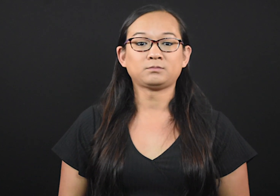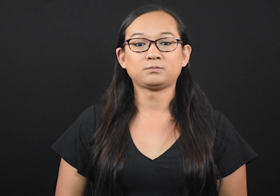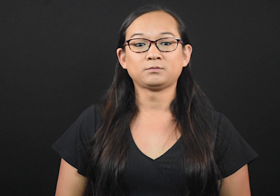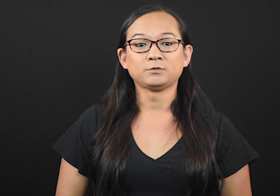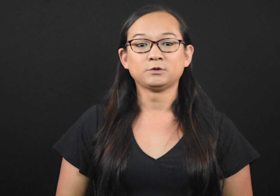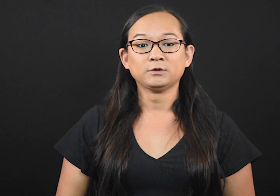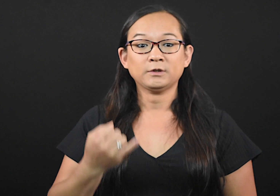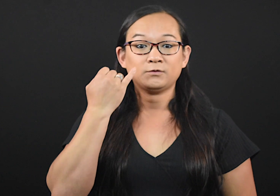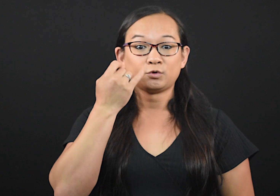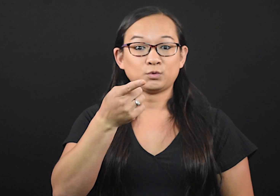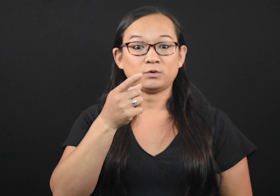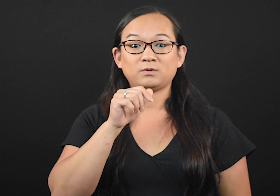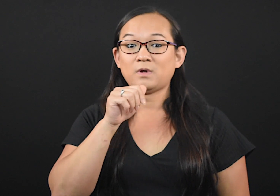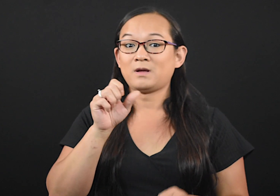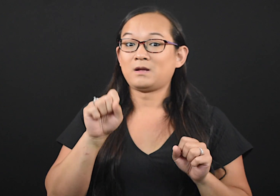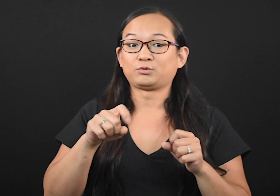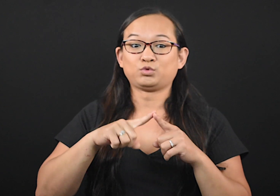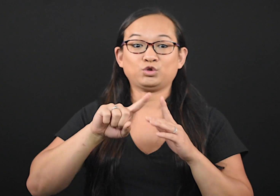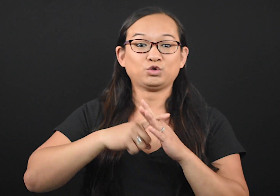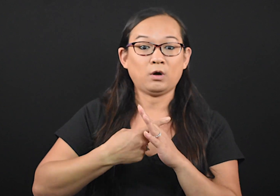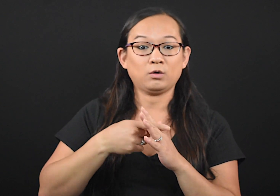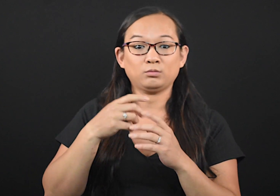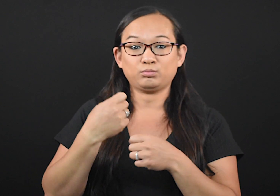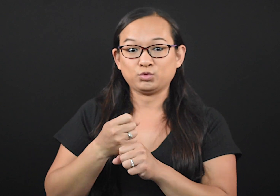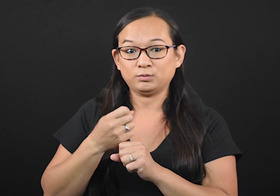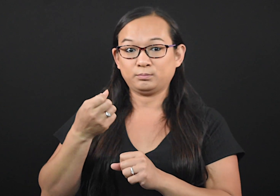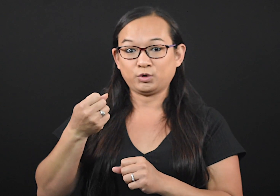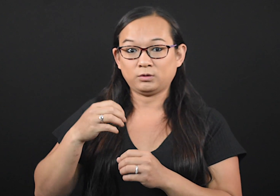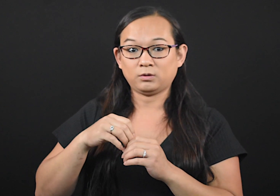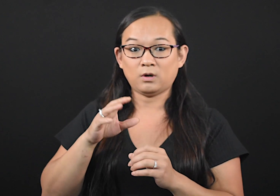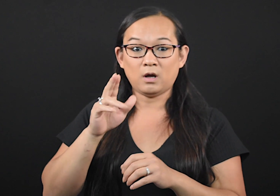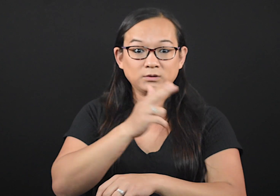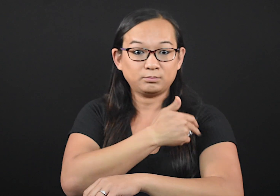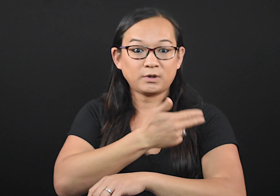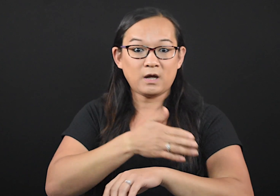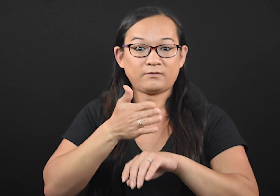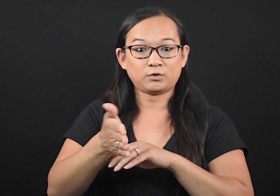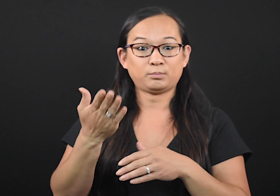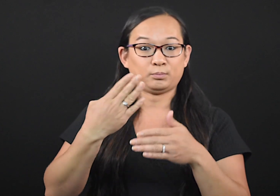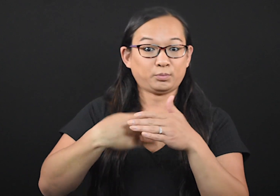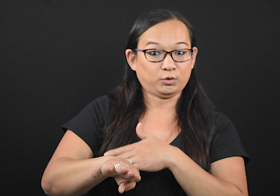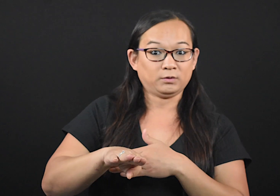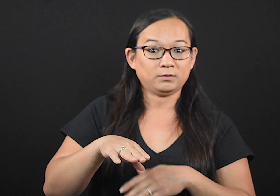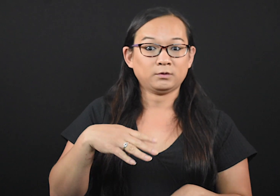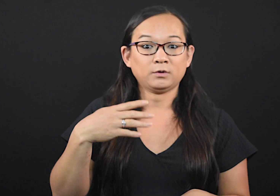● If you are unable to start producing milk in the hospital after birth,